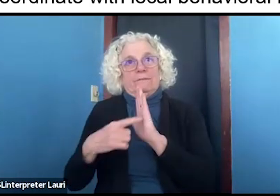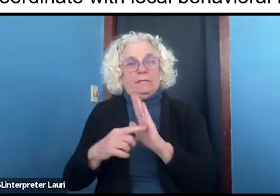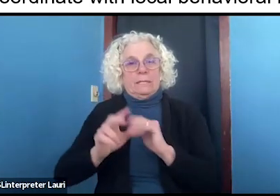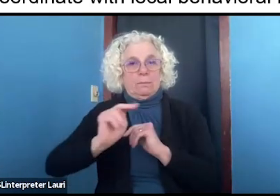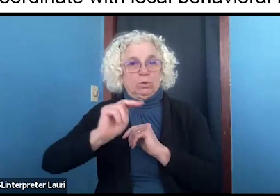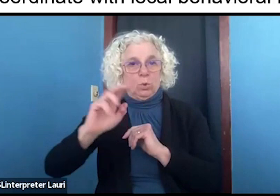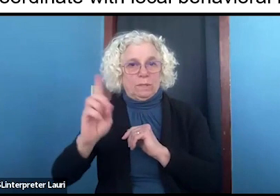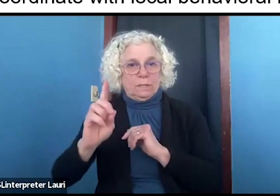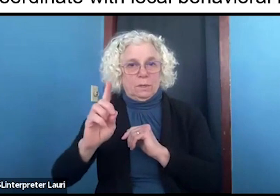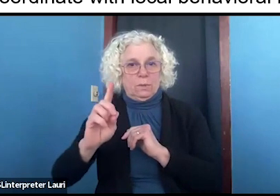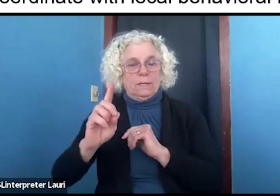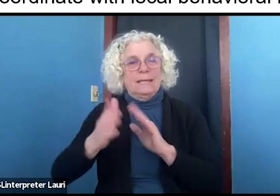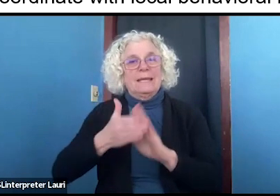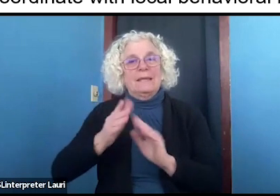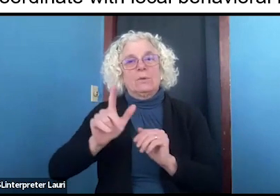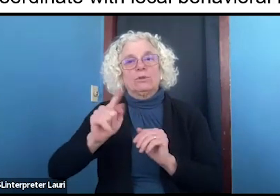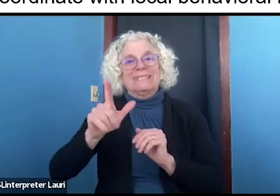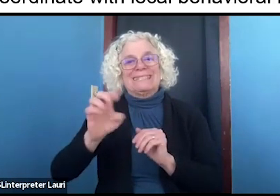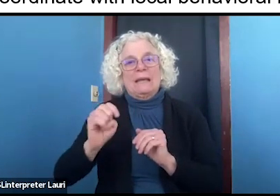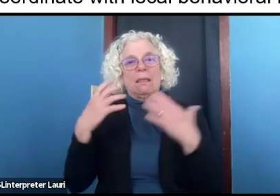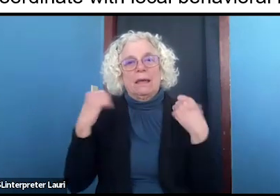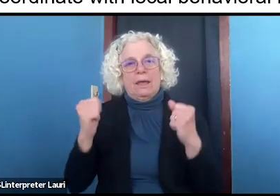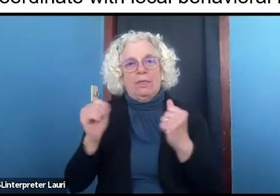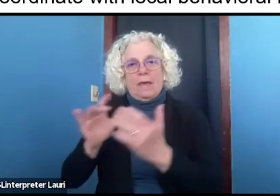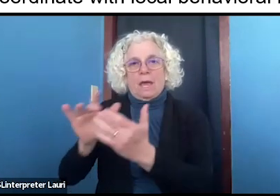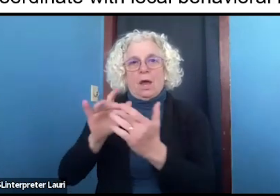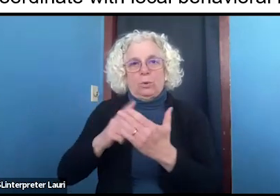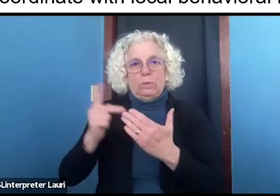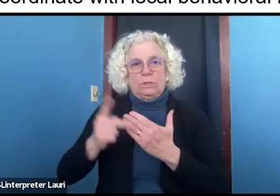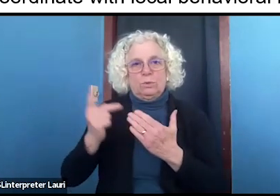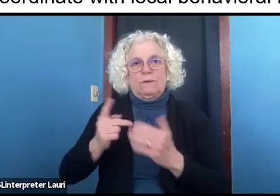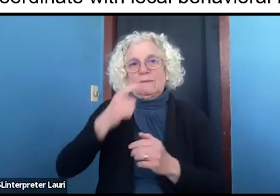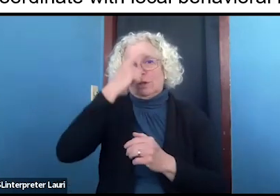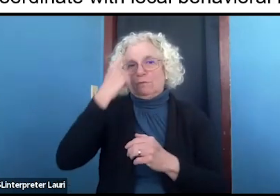operate telehealth outreach programs to provide trauma informed behavioral health care services